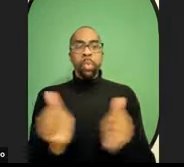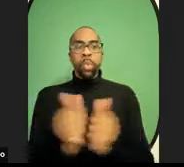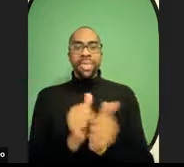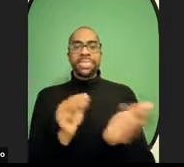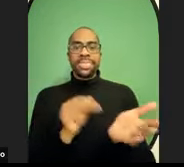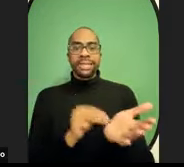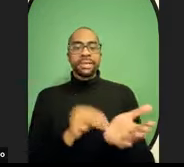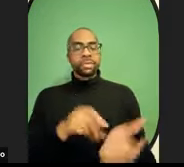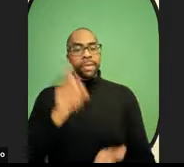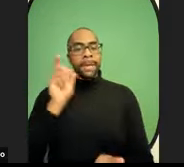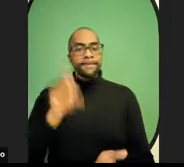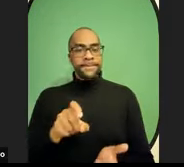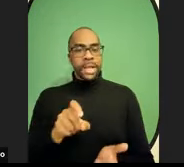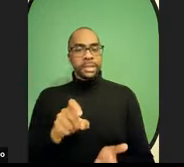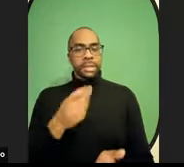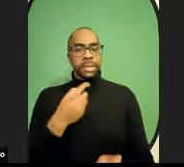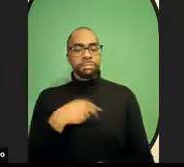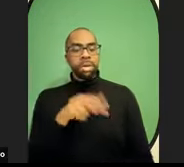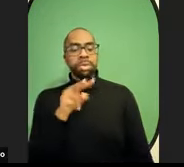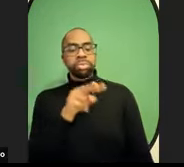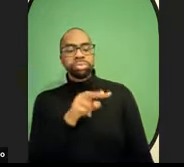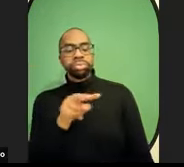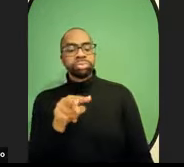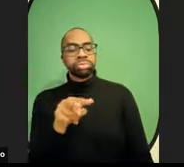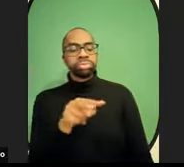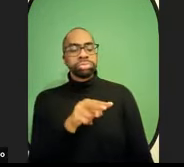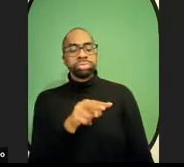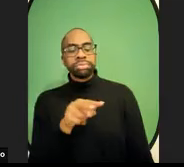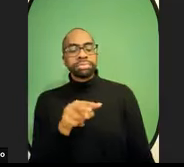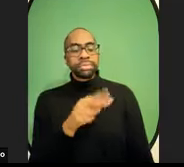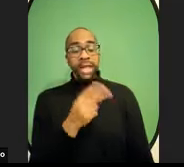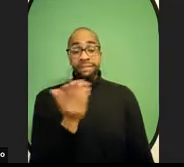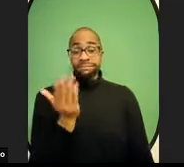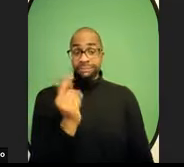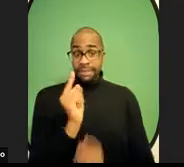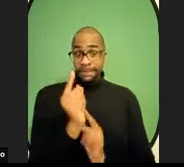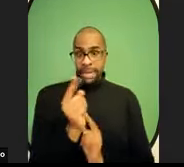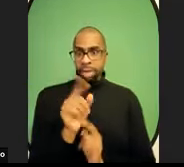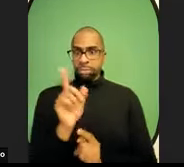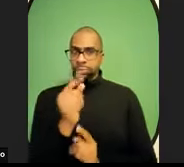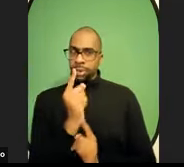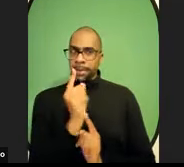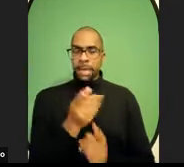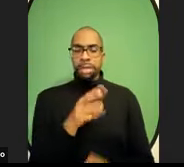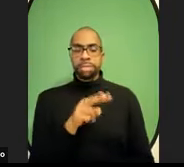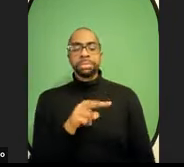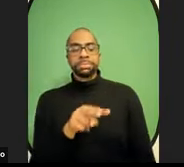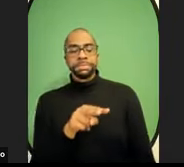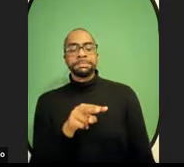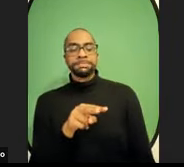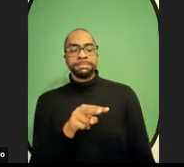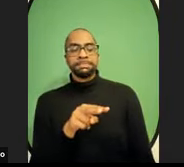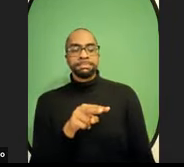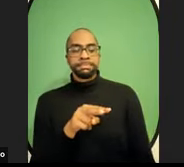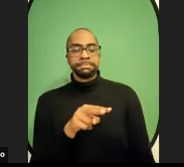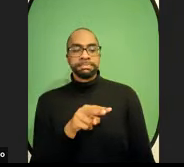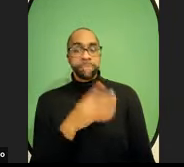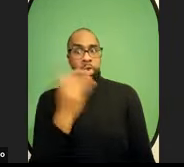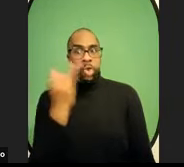not definitely want to do it in a physician's office. , and you want them to be watch for 15 to 20 minutes after that for 15 to 20 minutes after the vaccine, you want it to